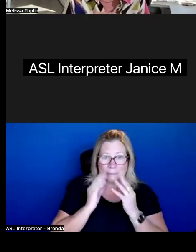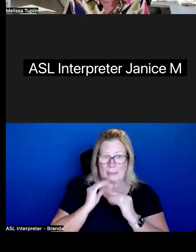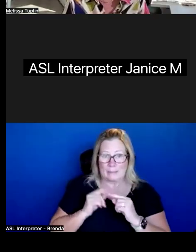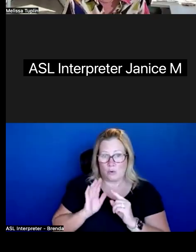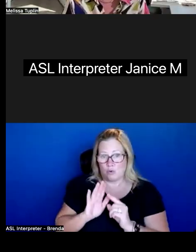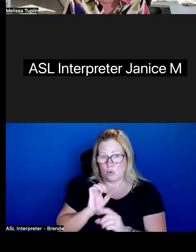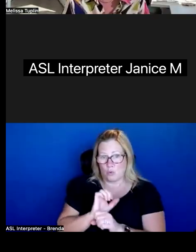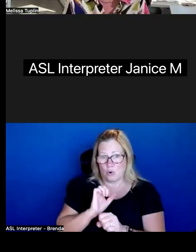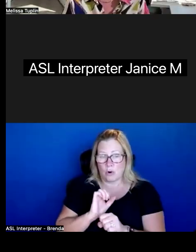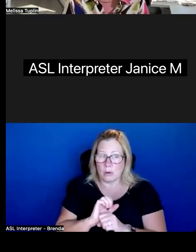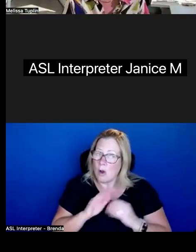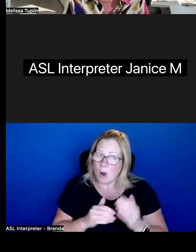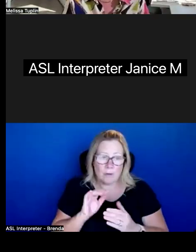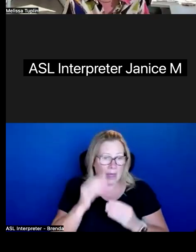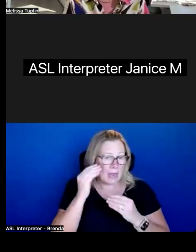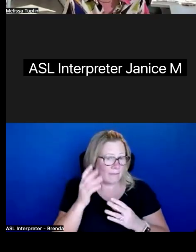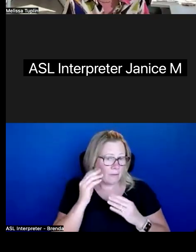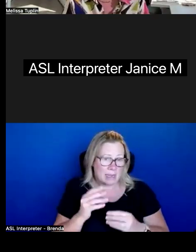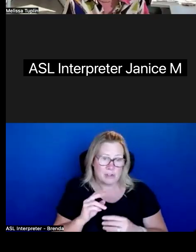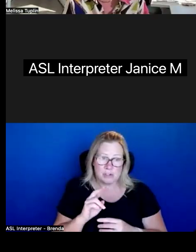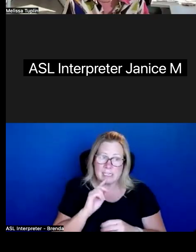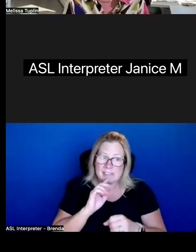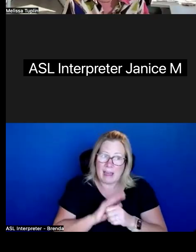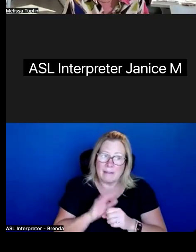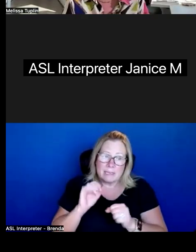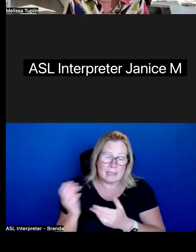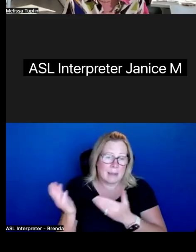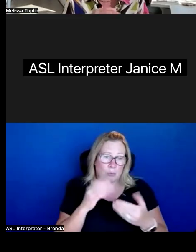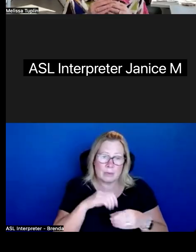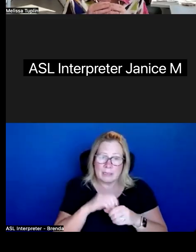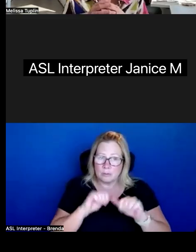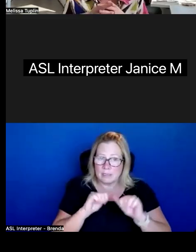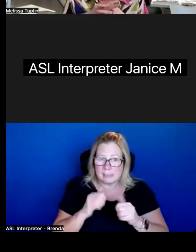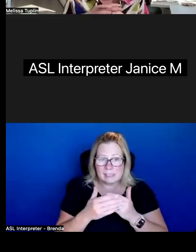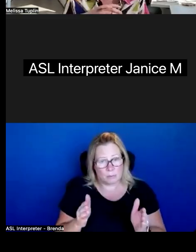is all valid information that can be brought into the assessment room, so it will benefit